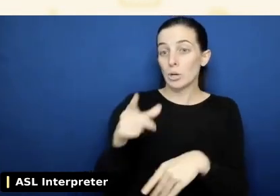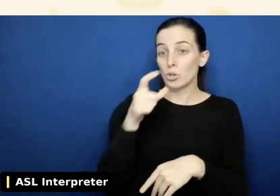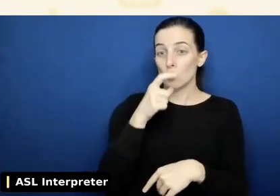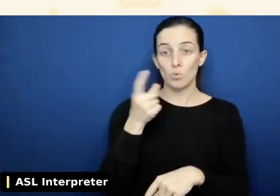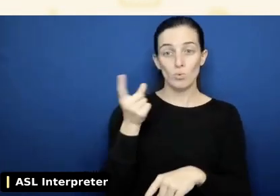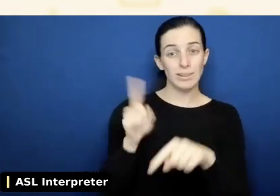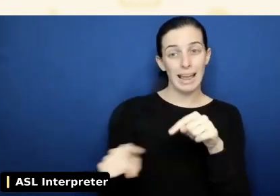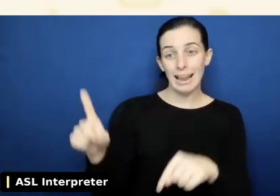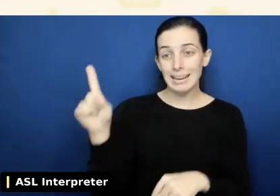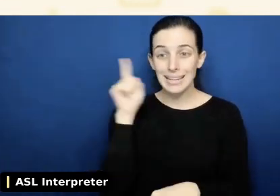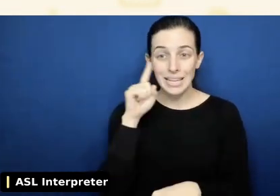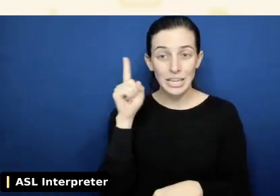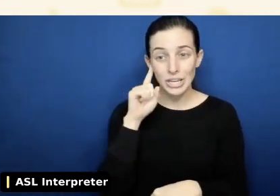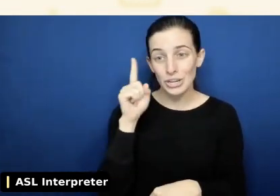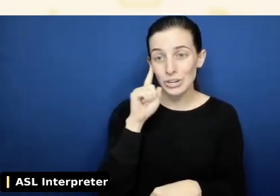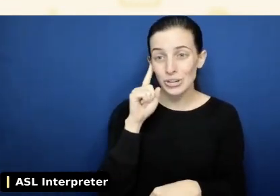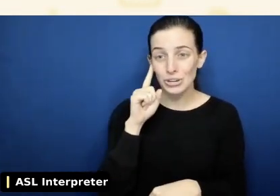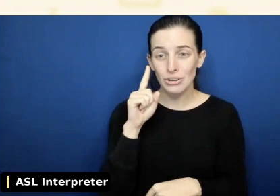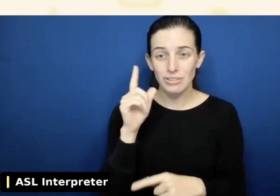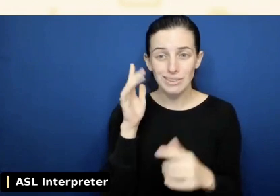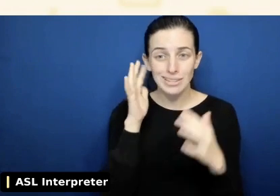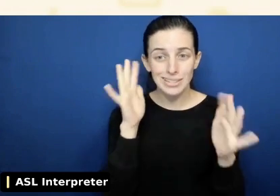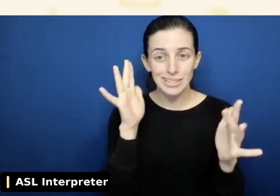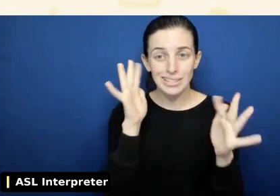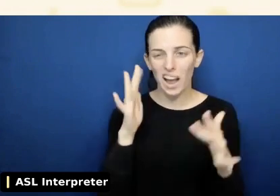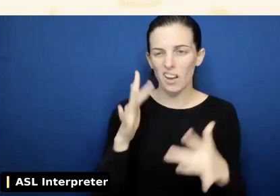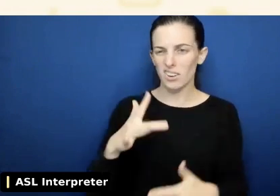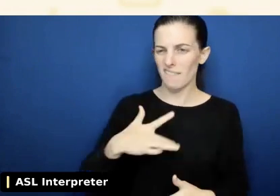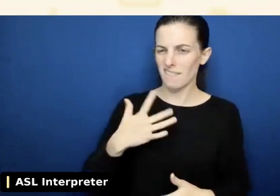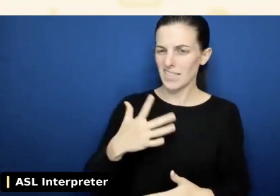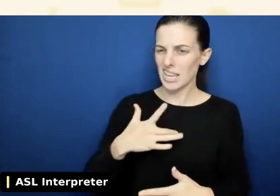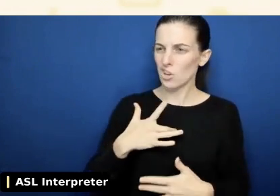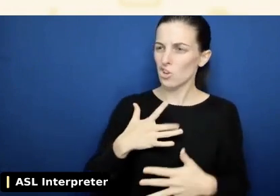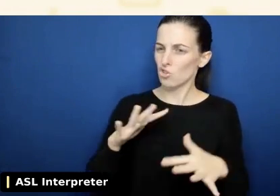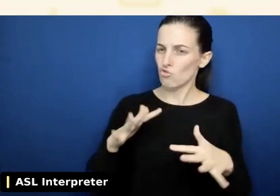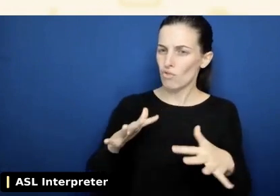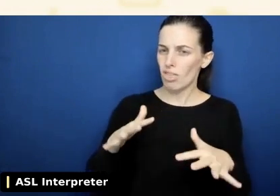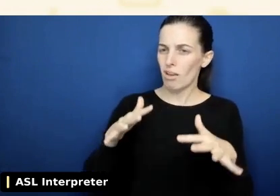in their body. So think of the WordPress community as an orchestra.